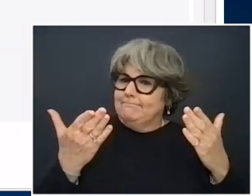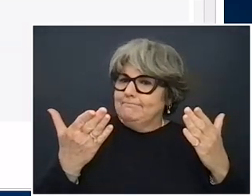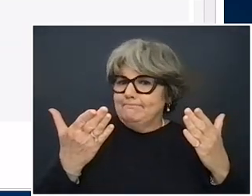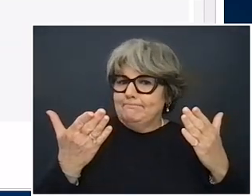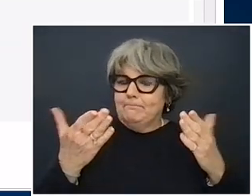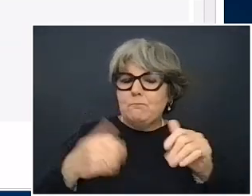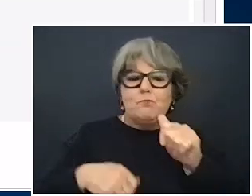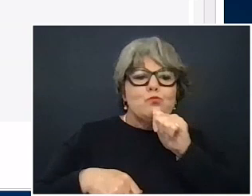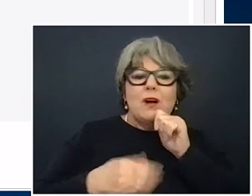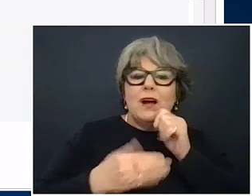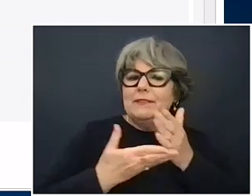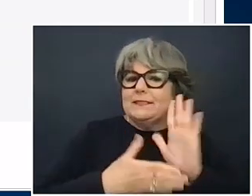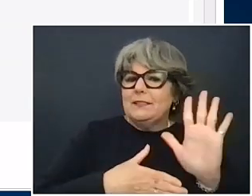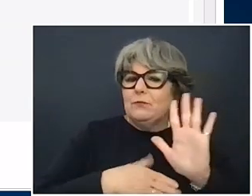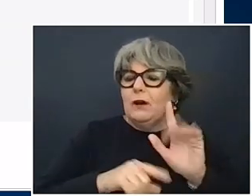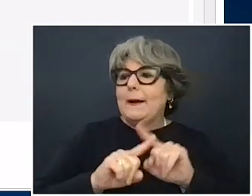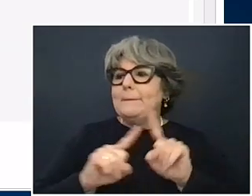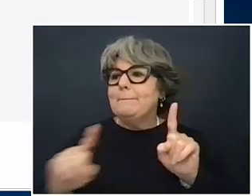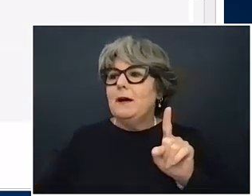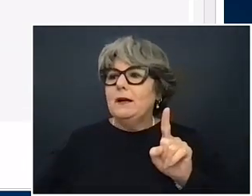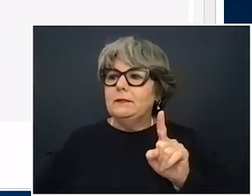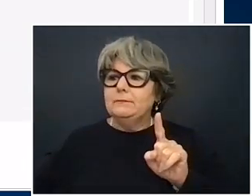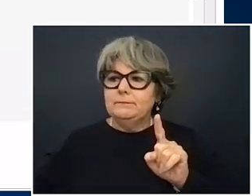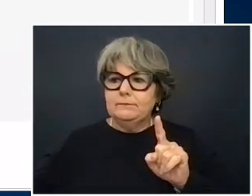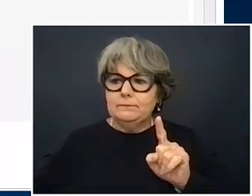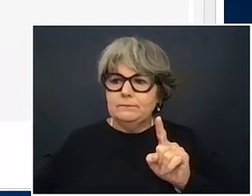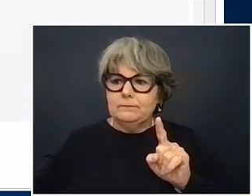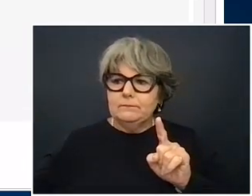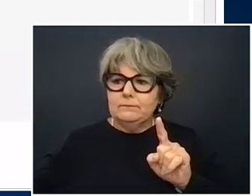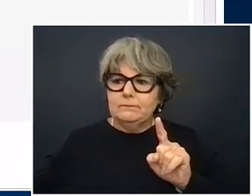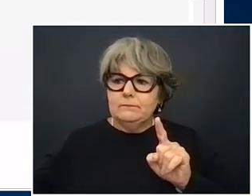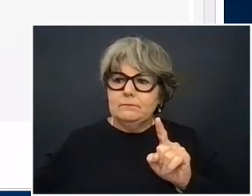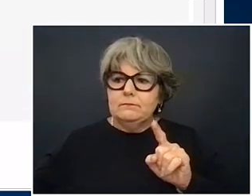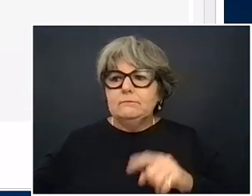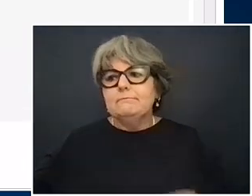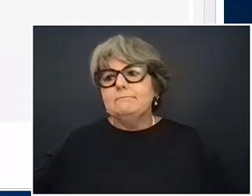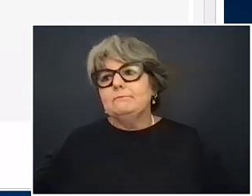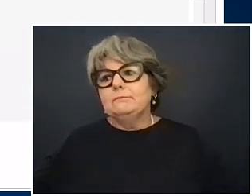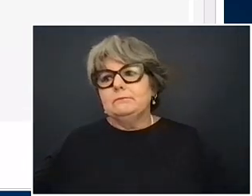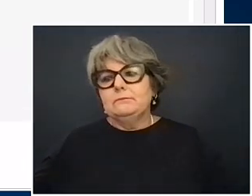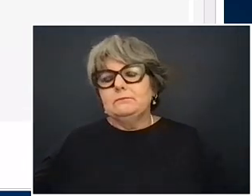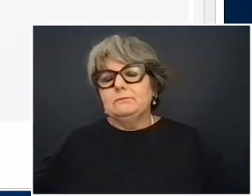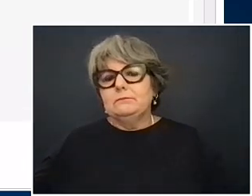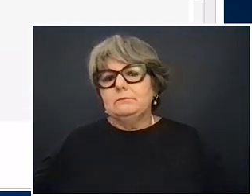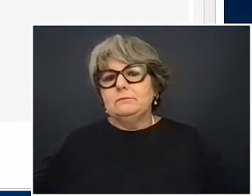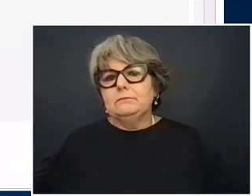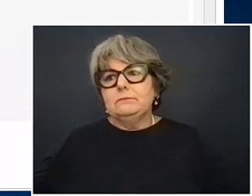but whether- given that they're just in discussion with us and they're not doing